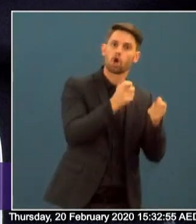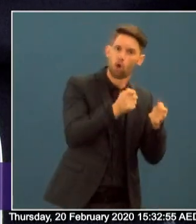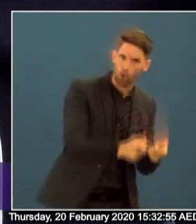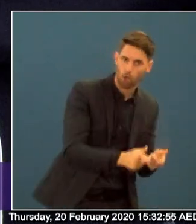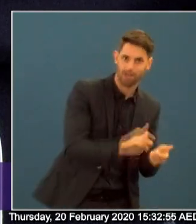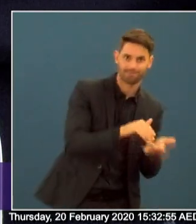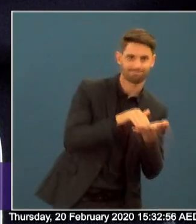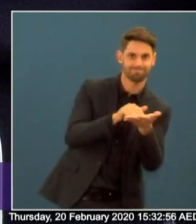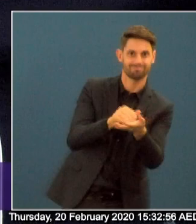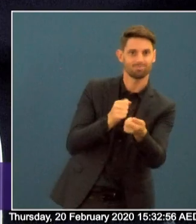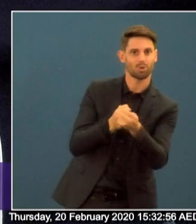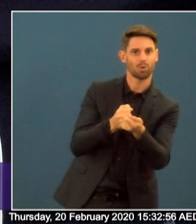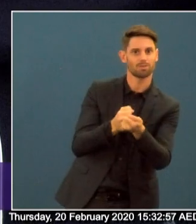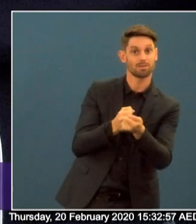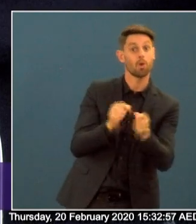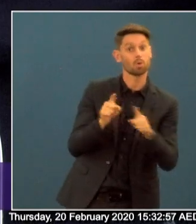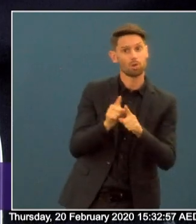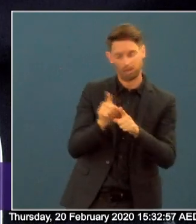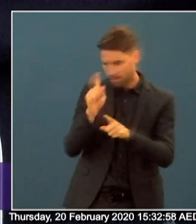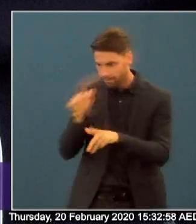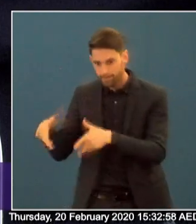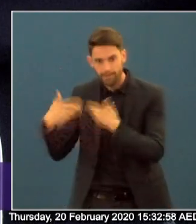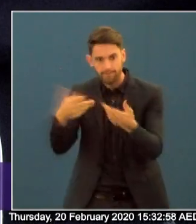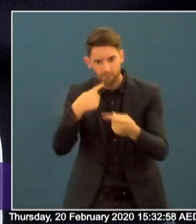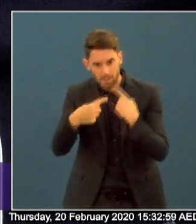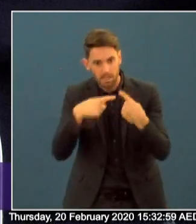connection with a wider network of families with other children with